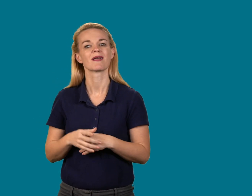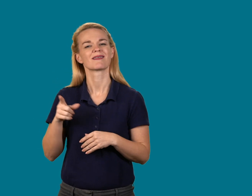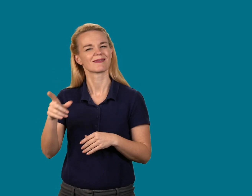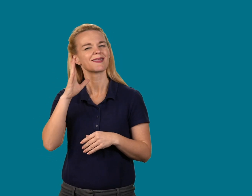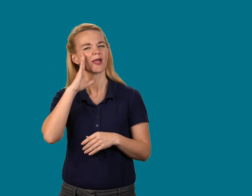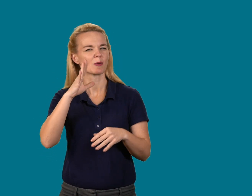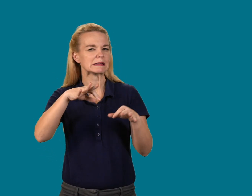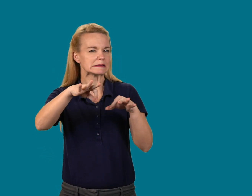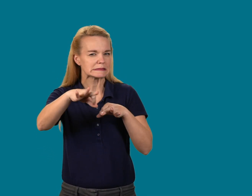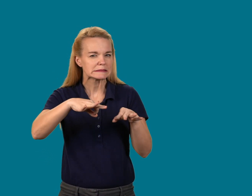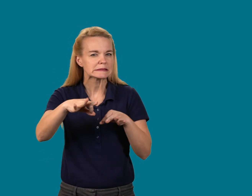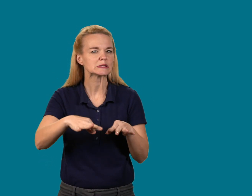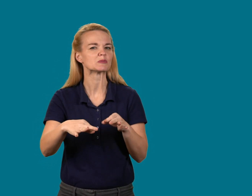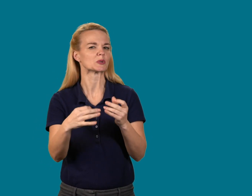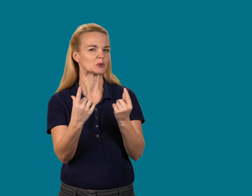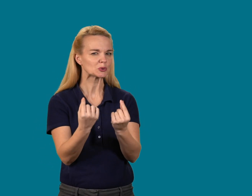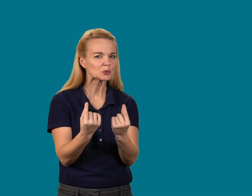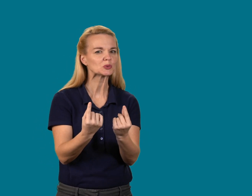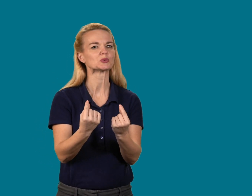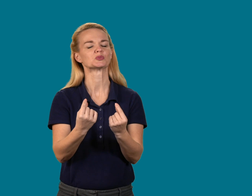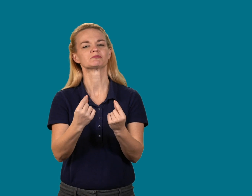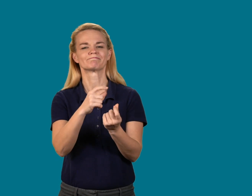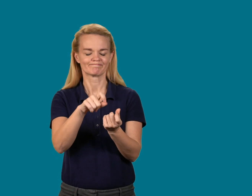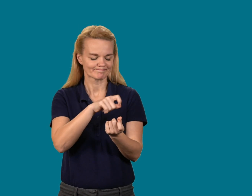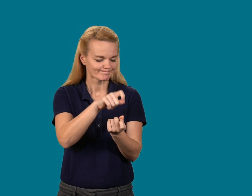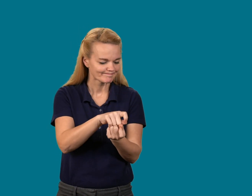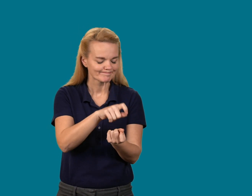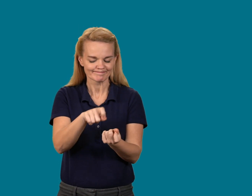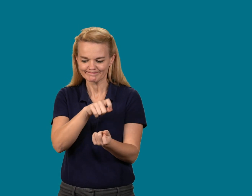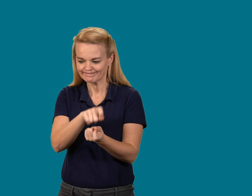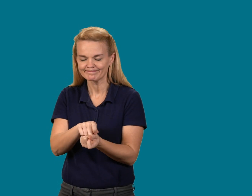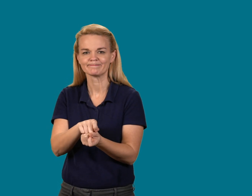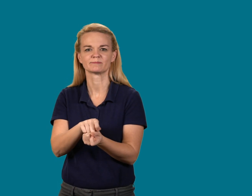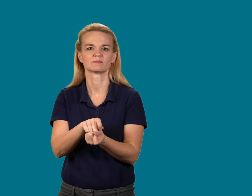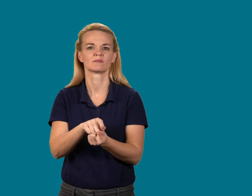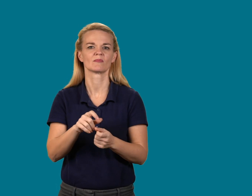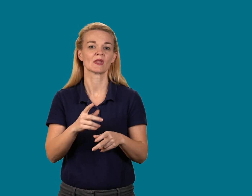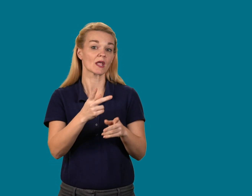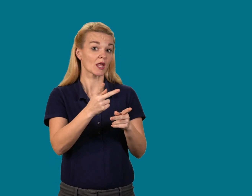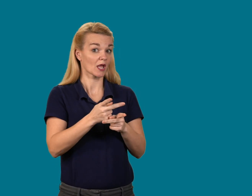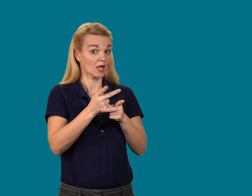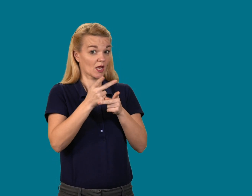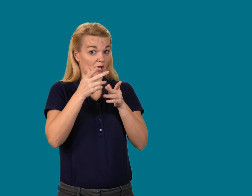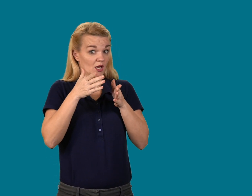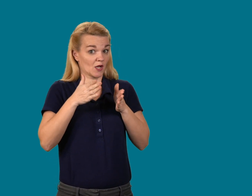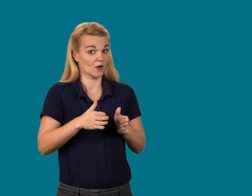They will tell you what to do. Caregivers, when possible,